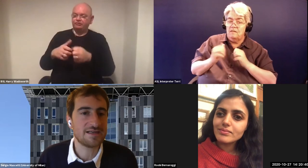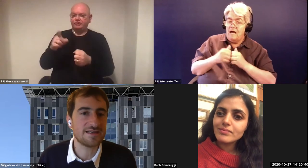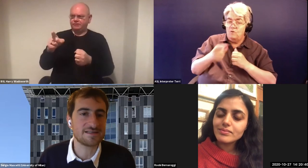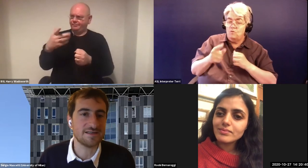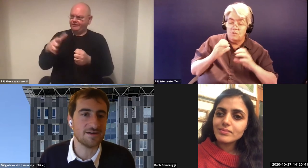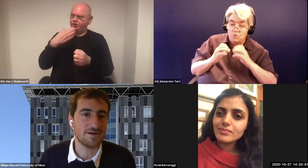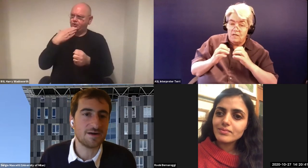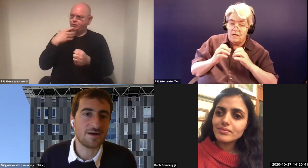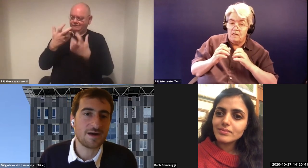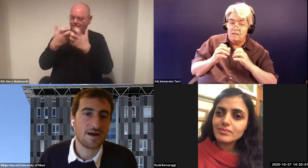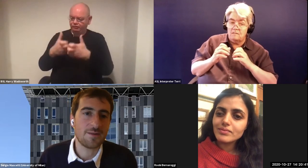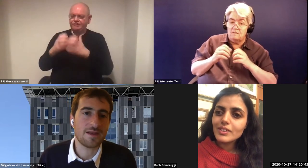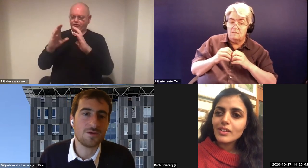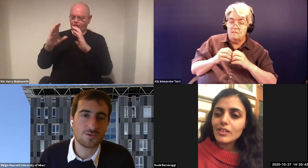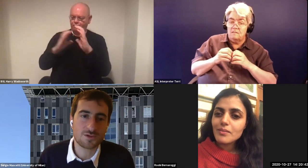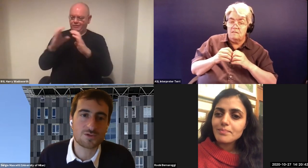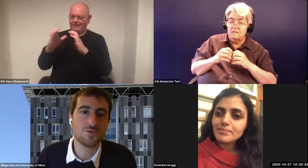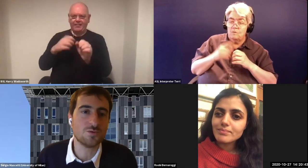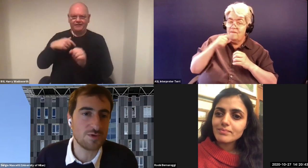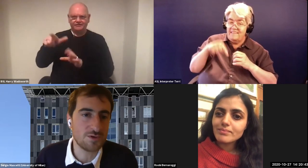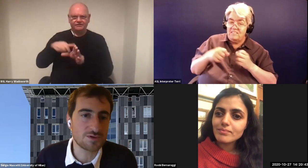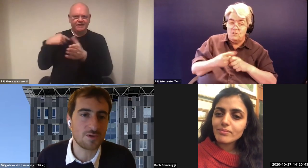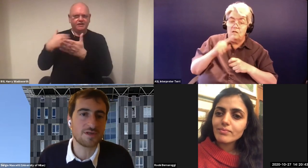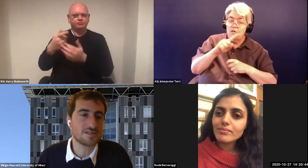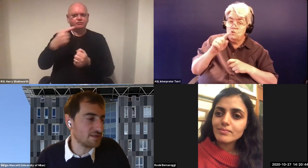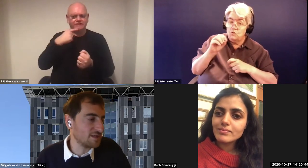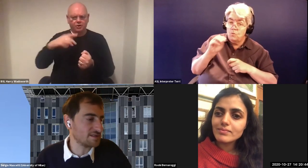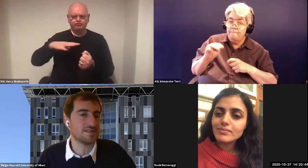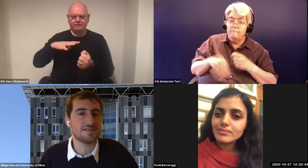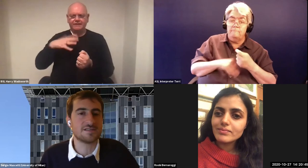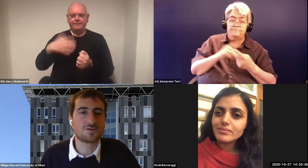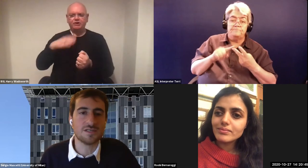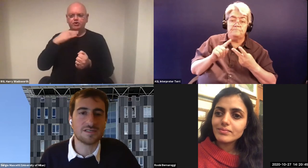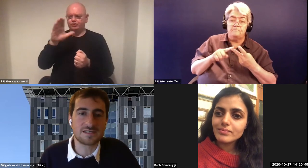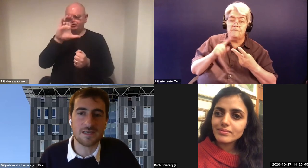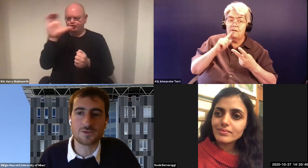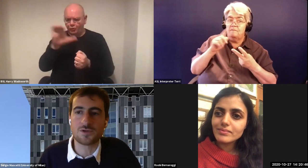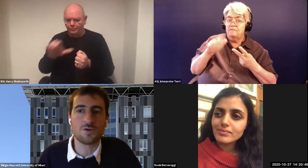this year I mean you use Zoom you use all these this this this system do you also